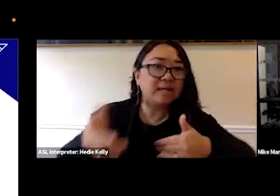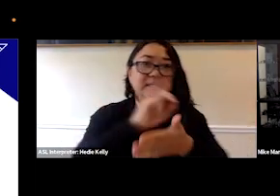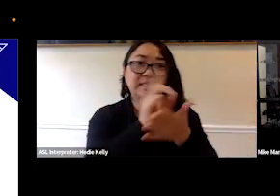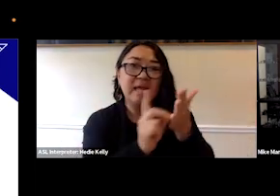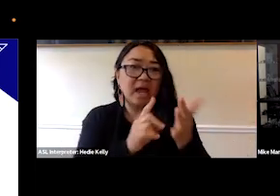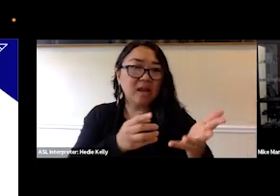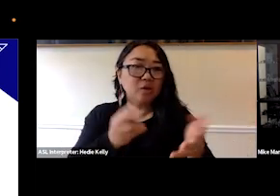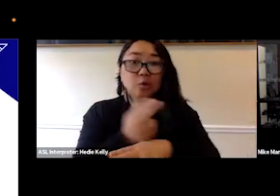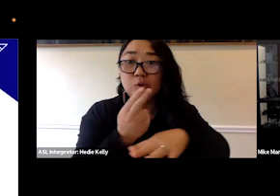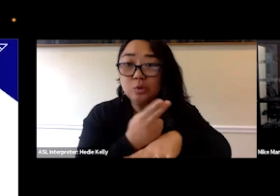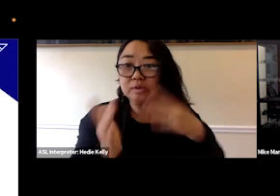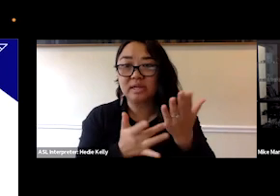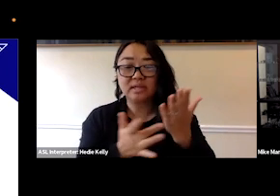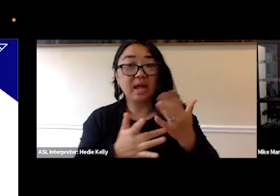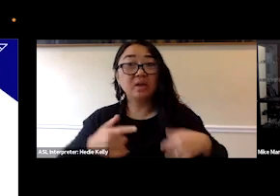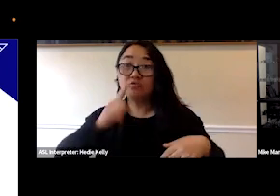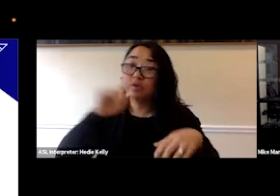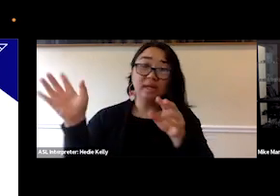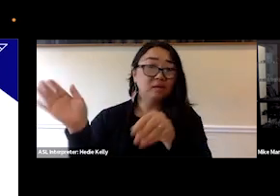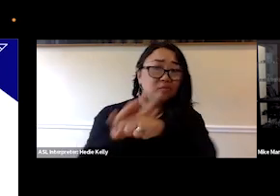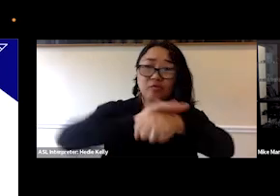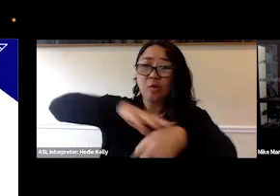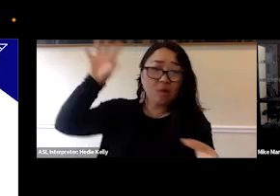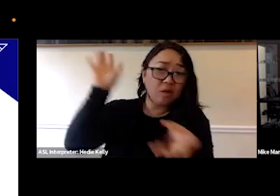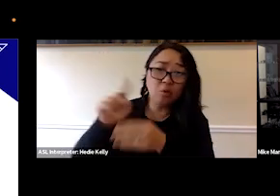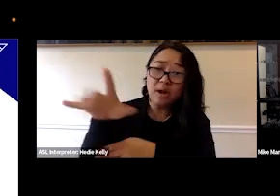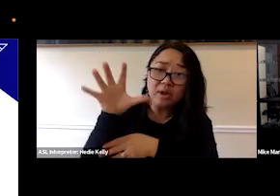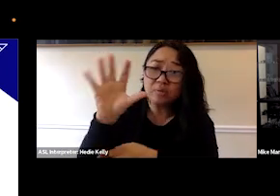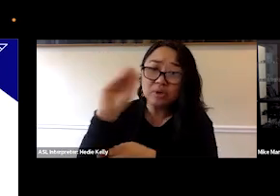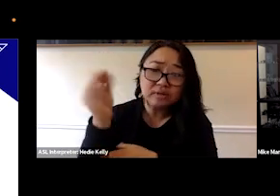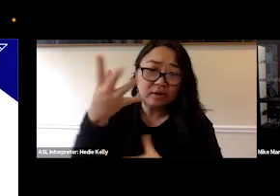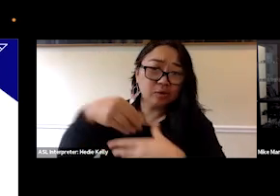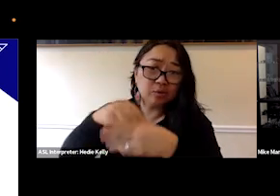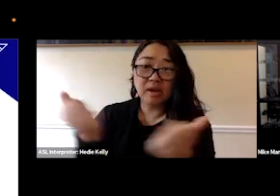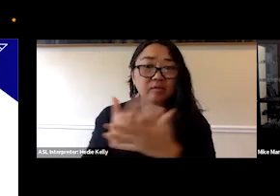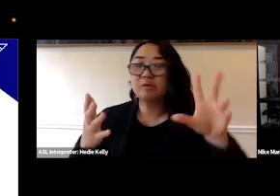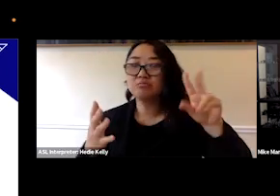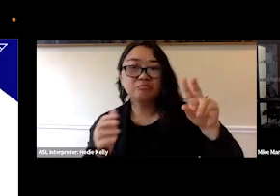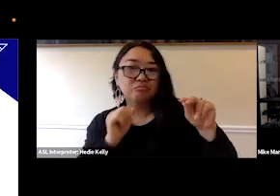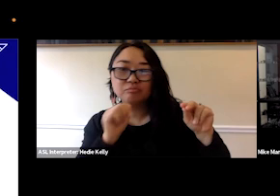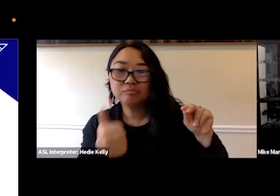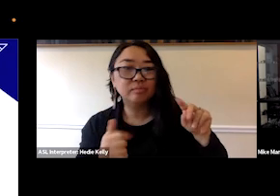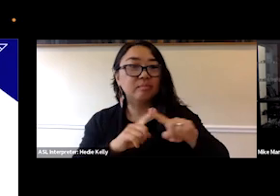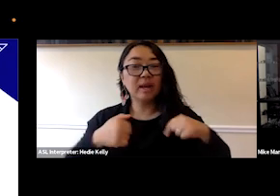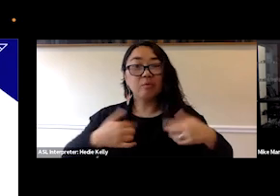So although this is not fully comprehensive, I like to start with designers,